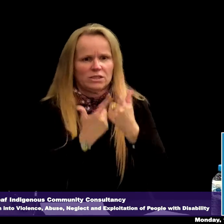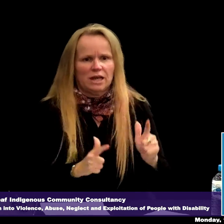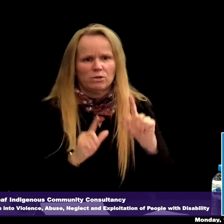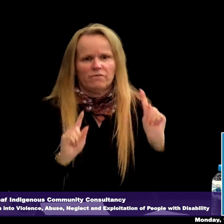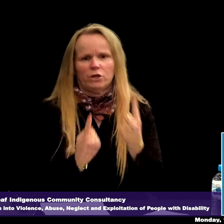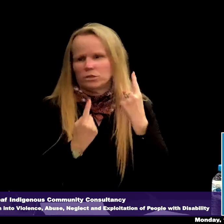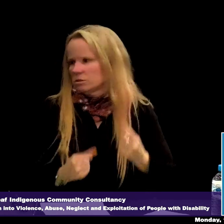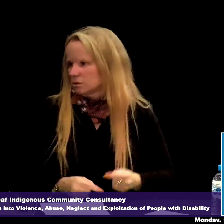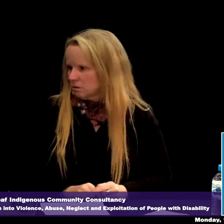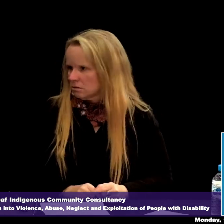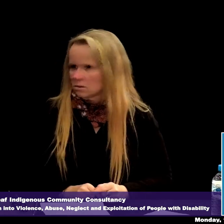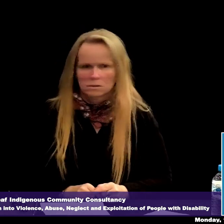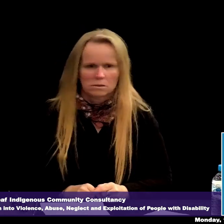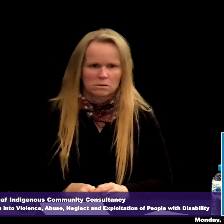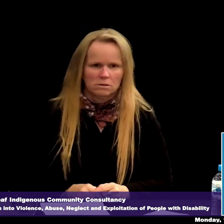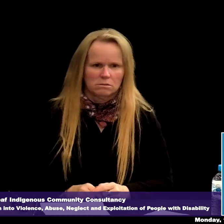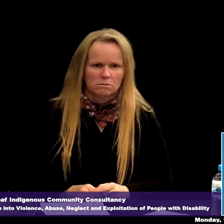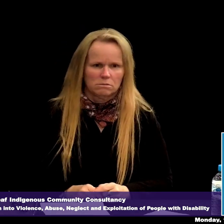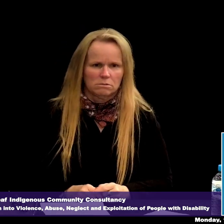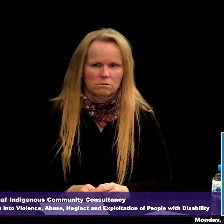it in their first language first as a priority.